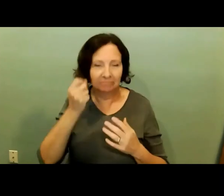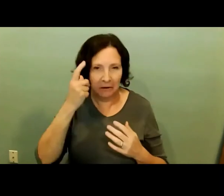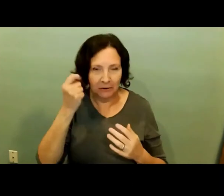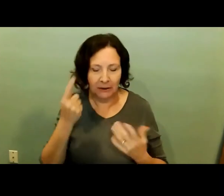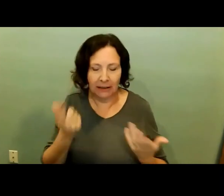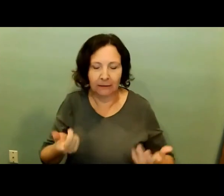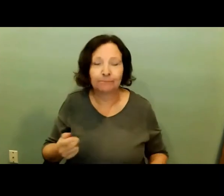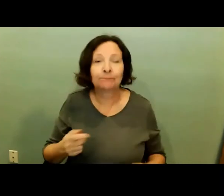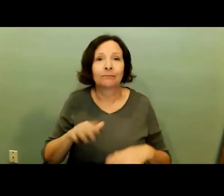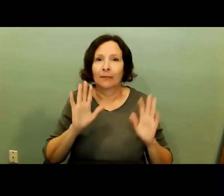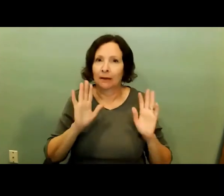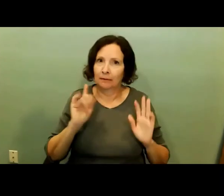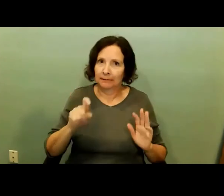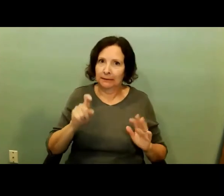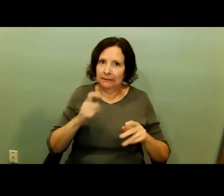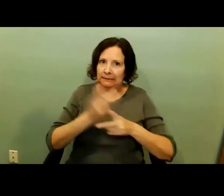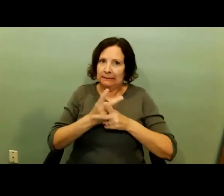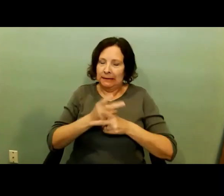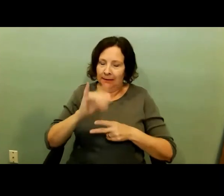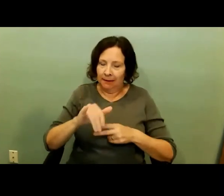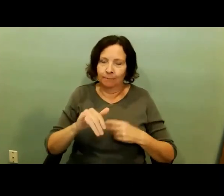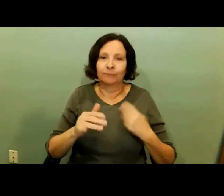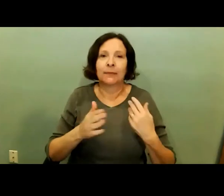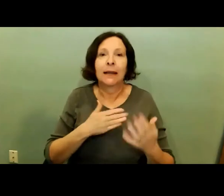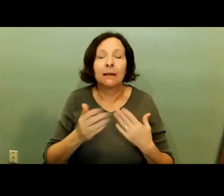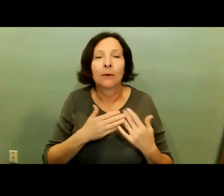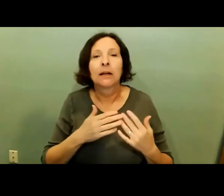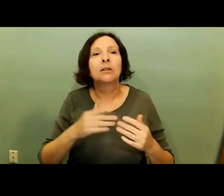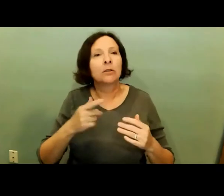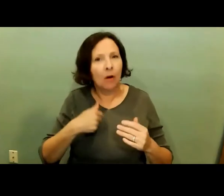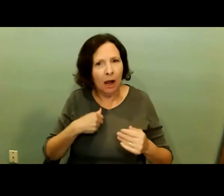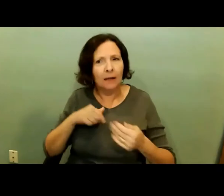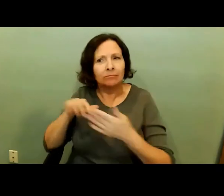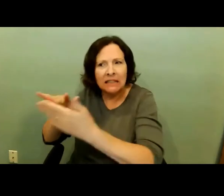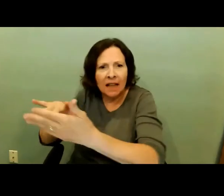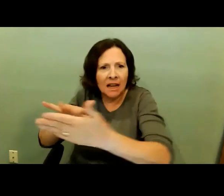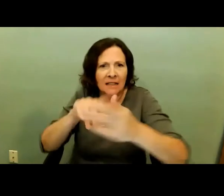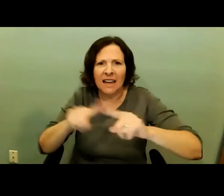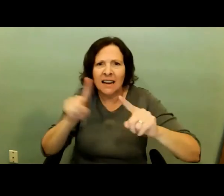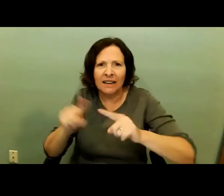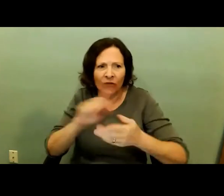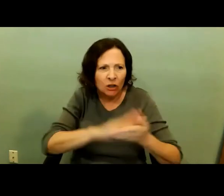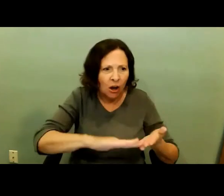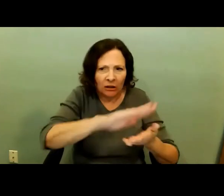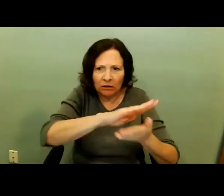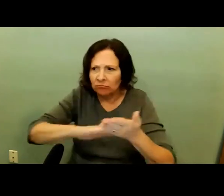I realized that I have heard so many experiences but decades later